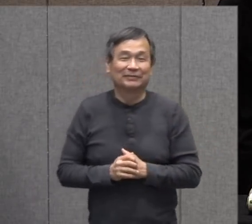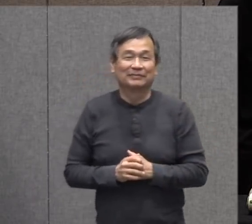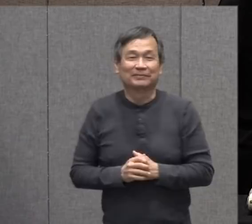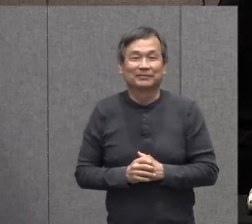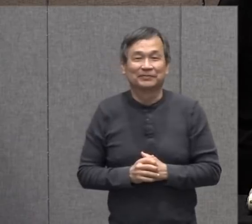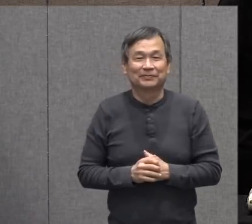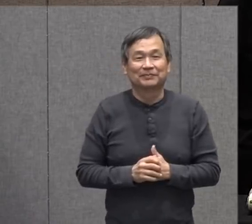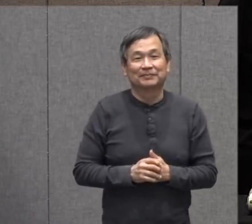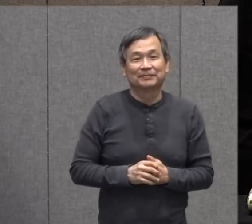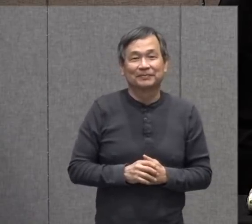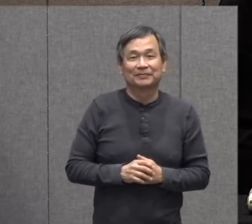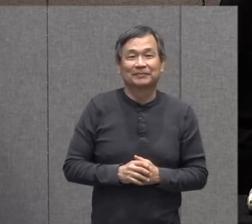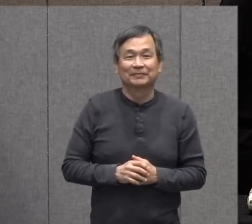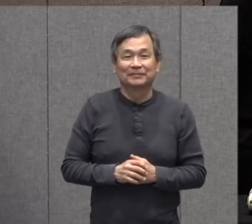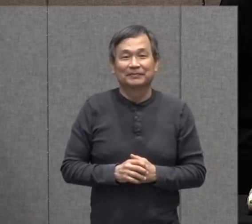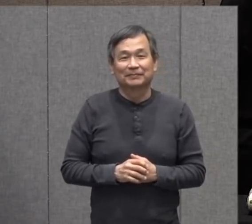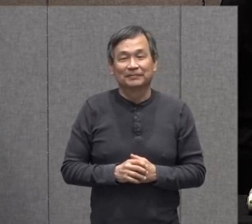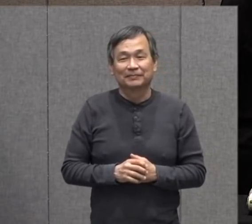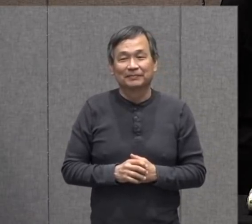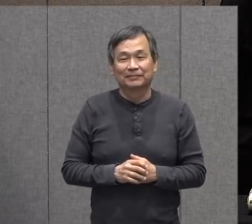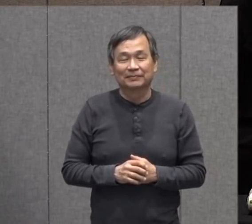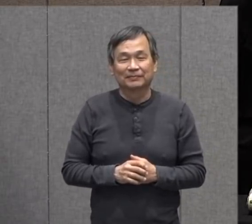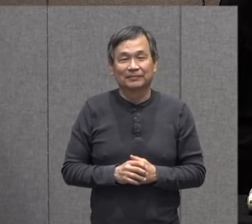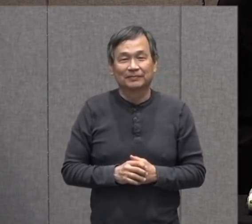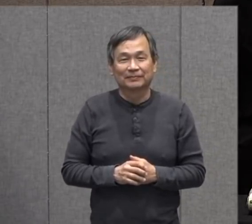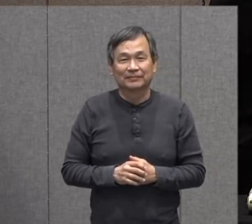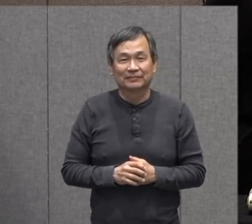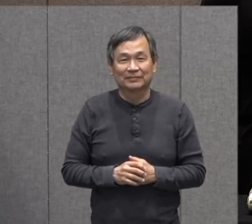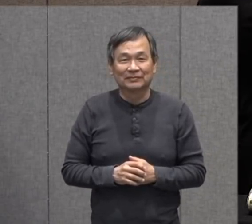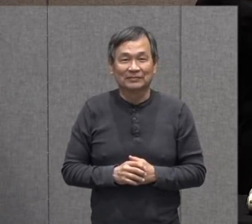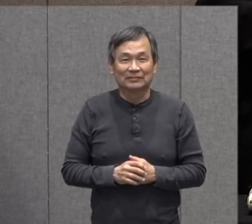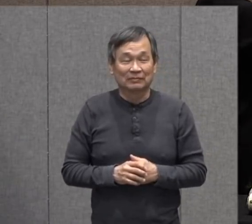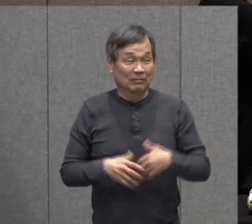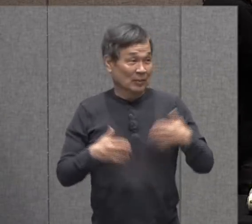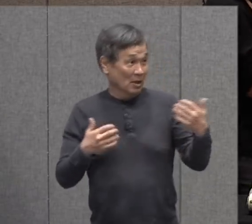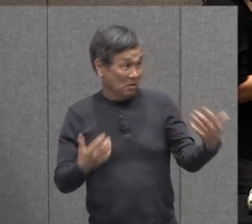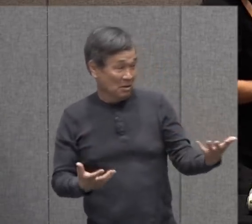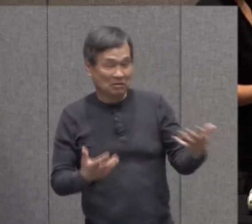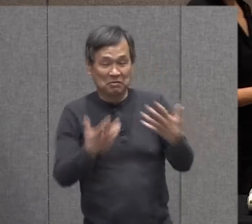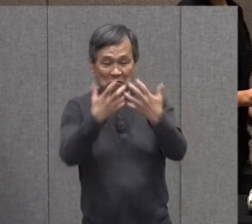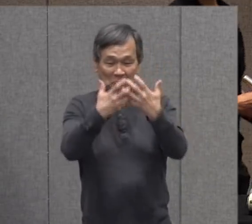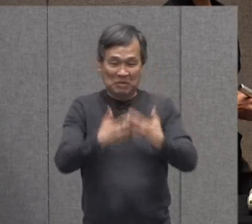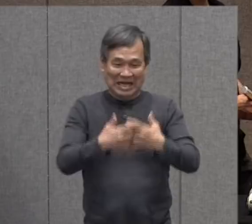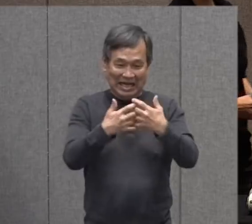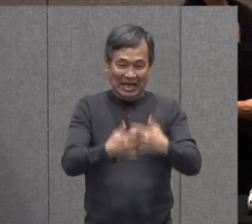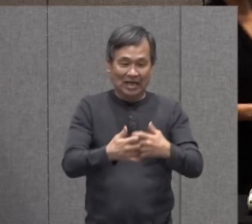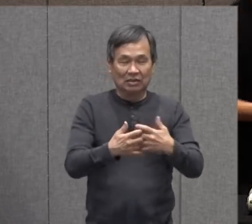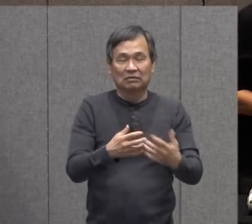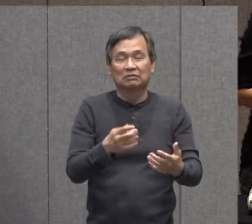Mechanical, there we go. One type of mechanical energy is